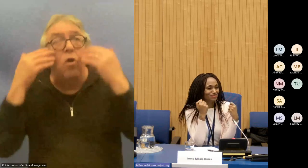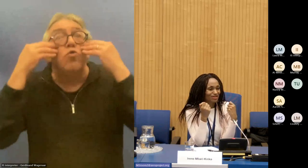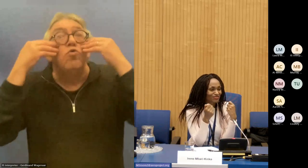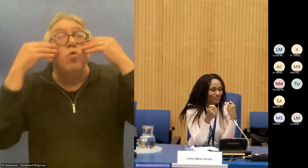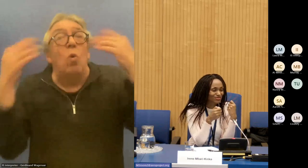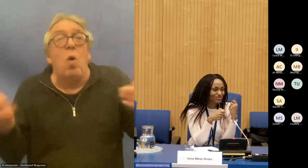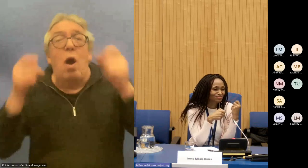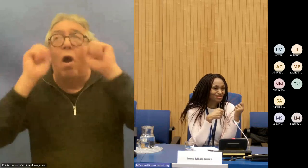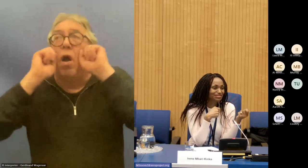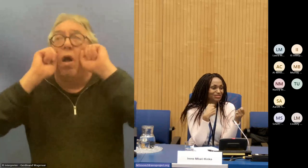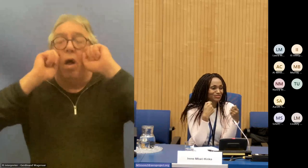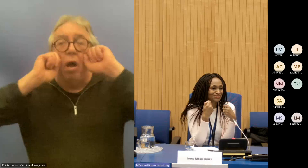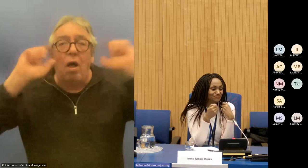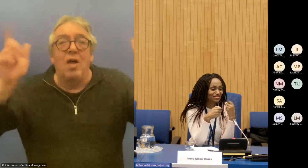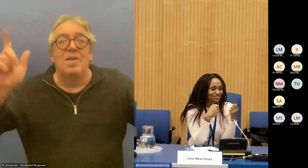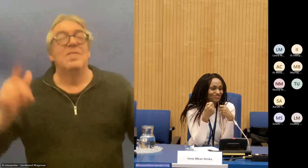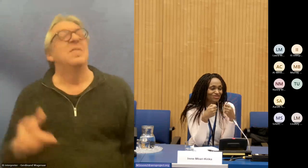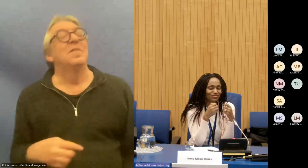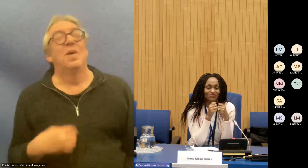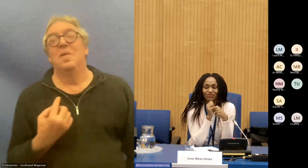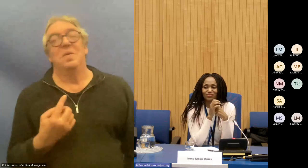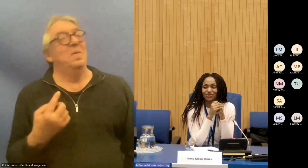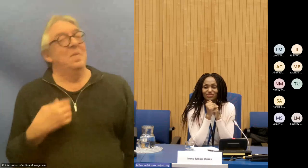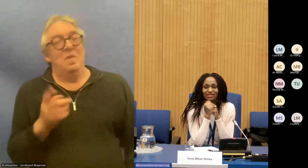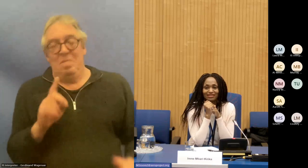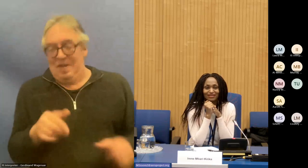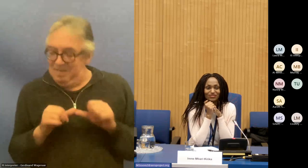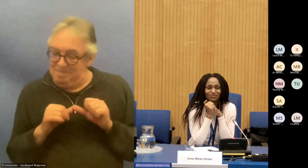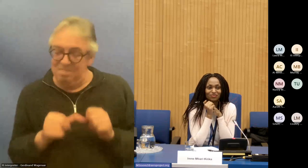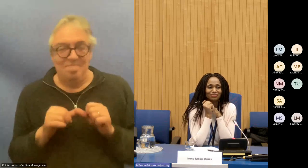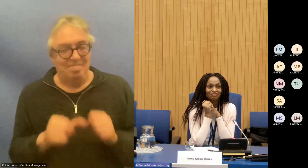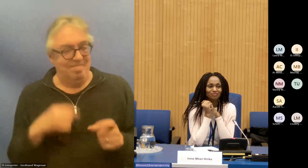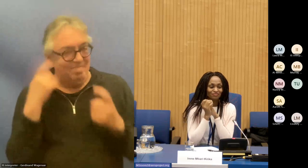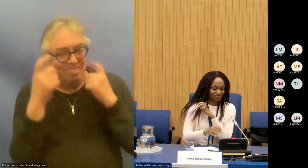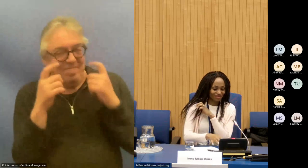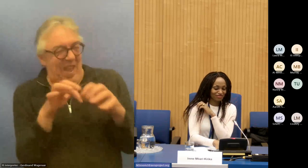but we have to continue being inclusive and trying to figure out how we can engage everyone.